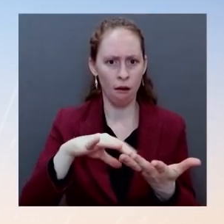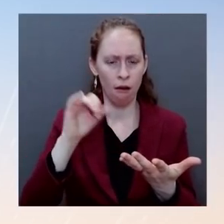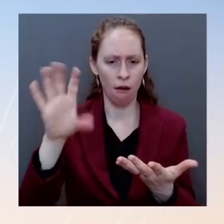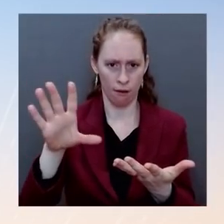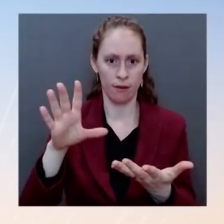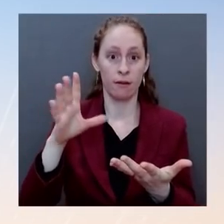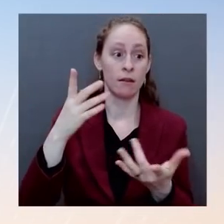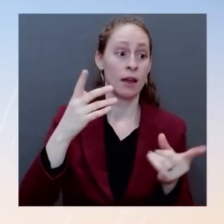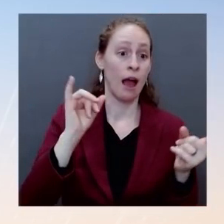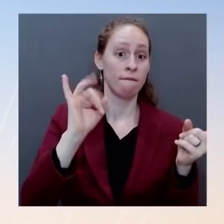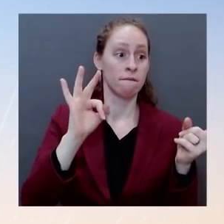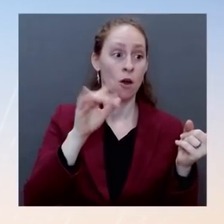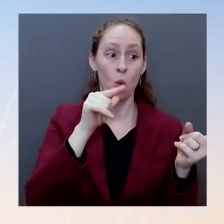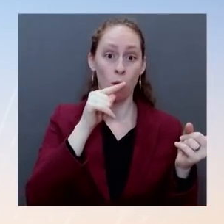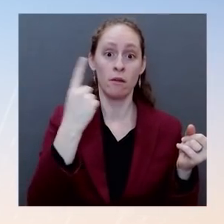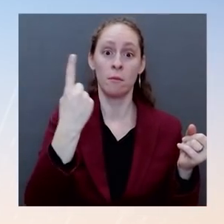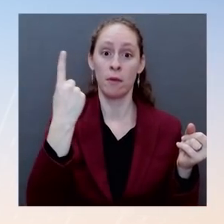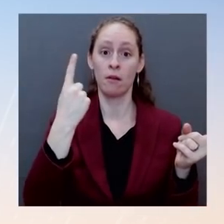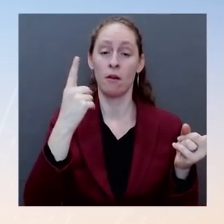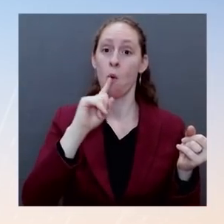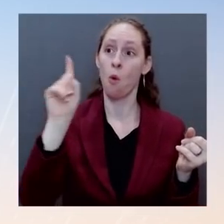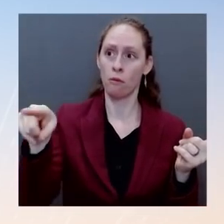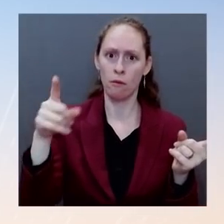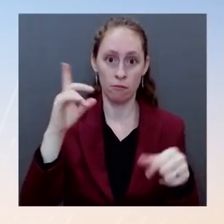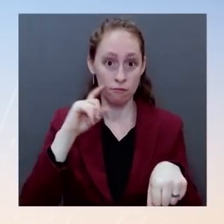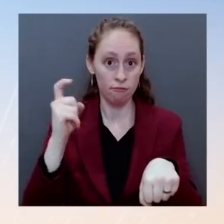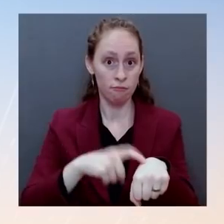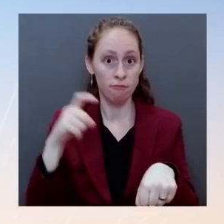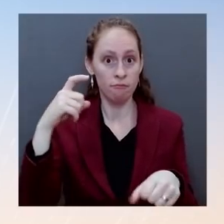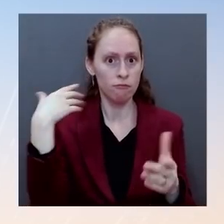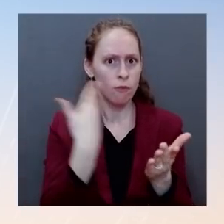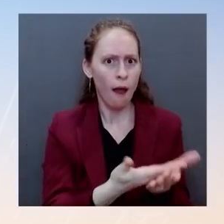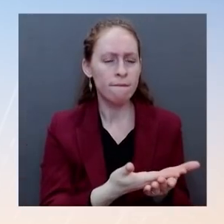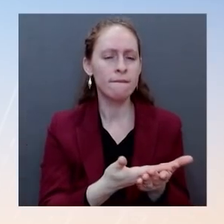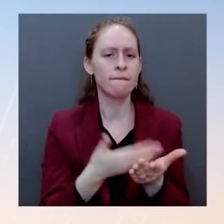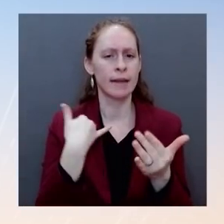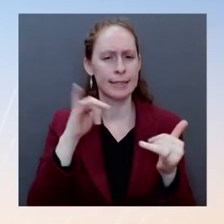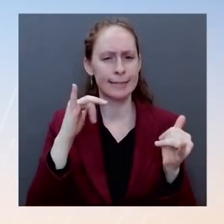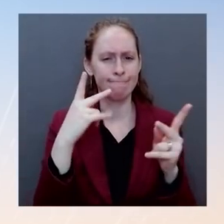We expect that the first delivery of these contracts